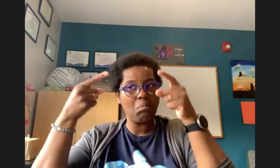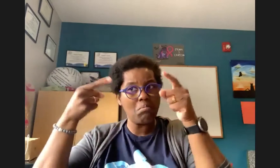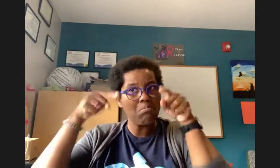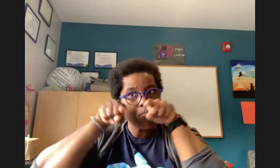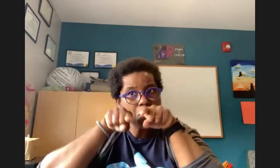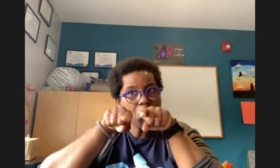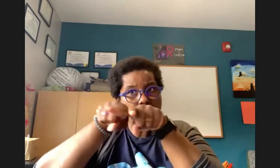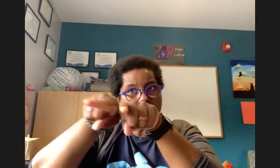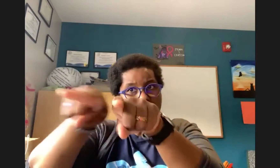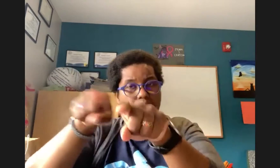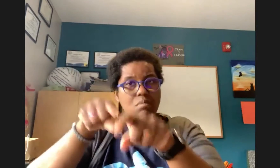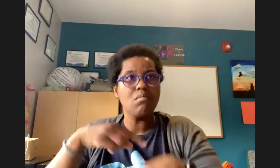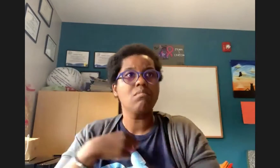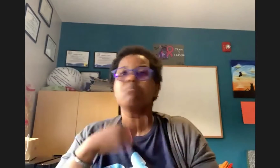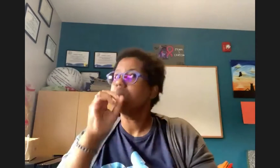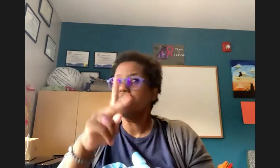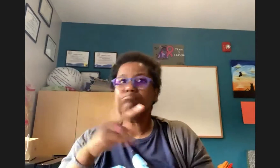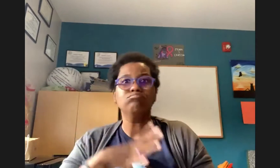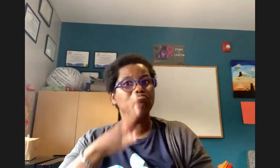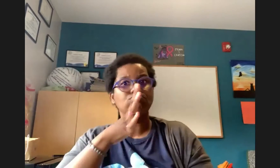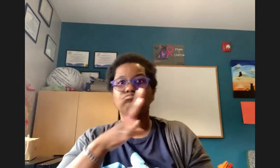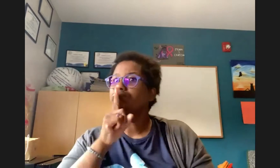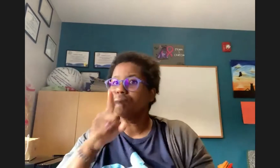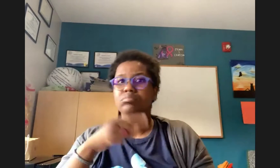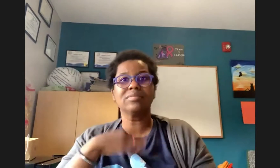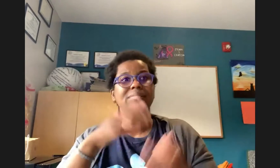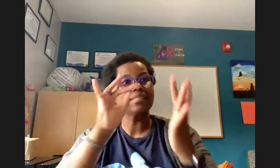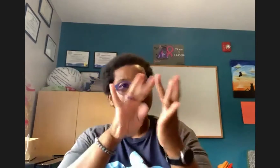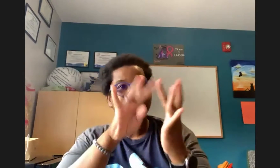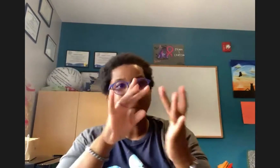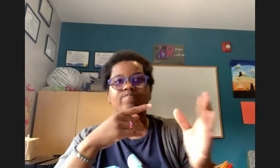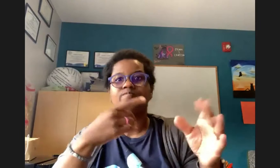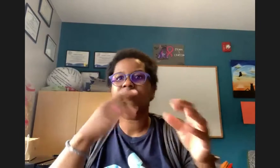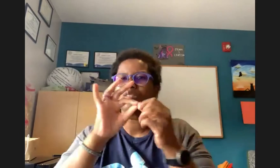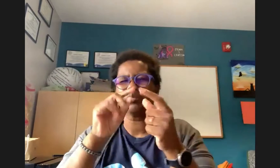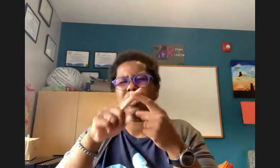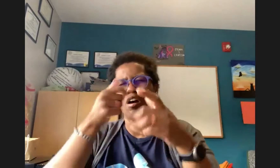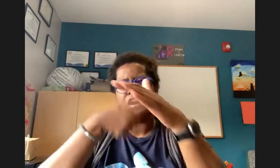radio-TV program as an additional program. So I reached out to them.